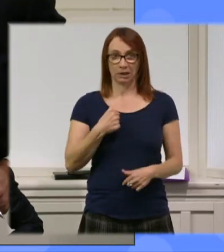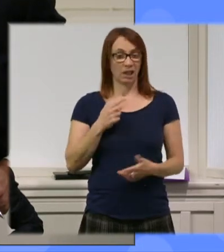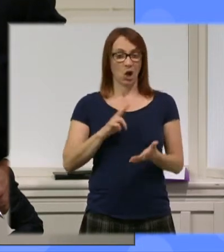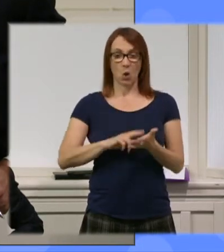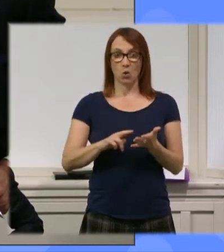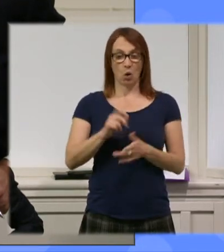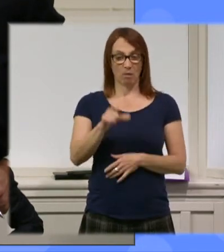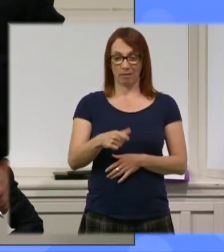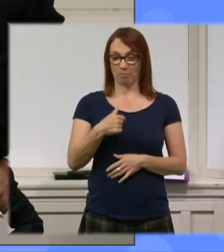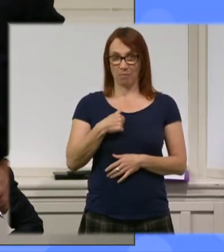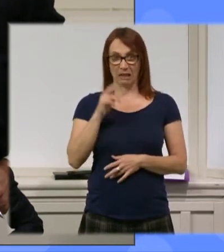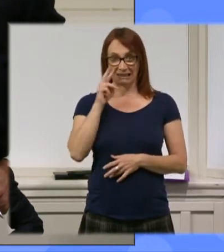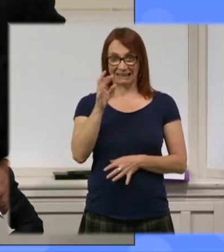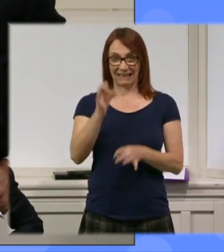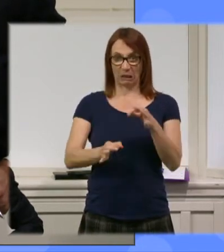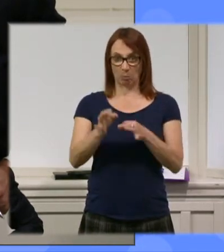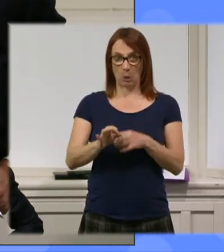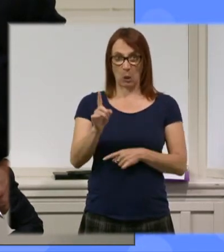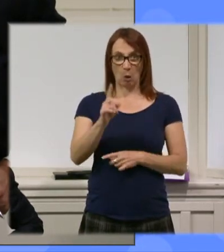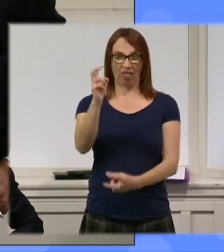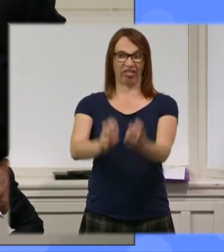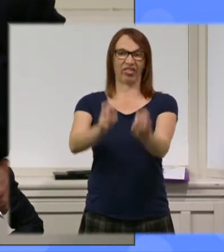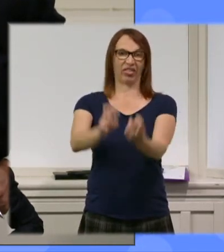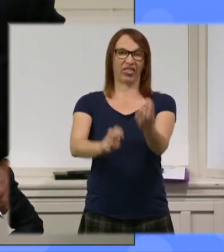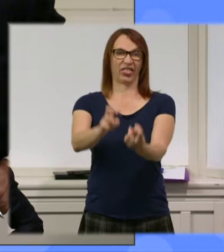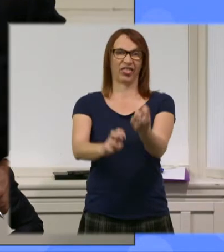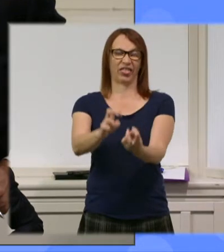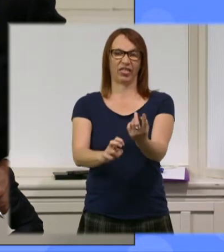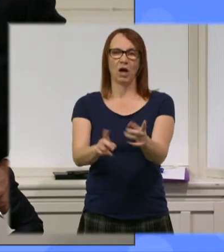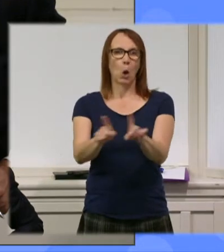anything politics all I see is origin or it's like a sales pitch we're going to